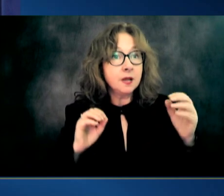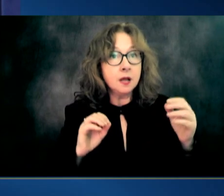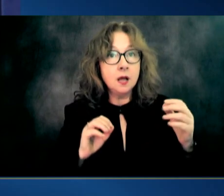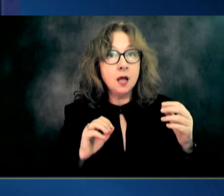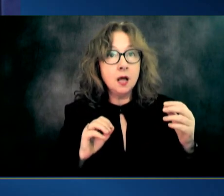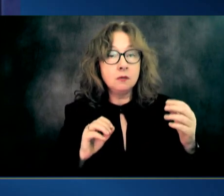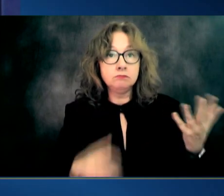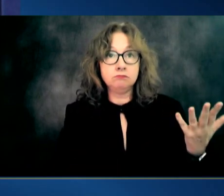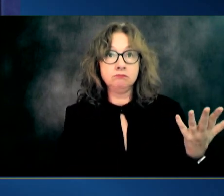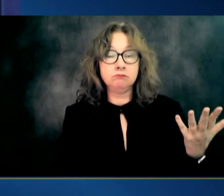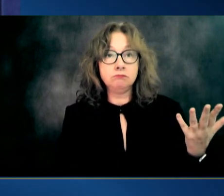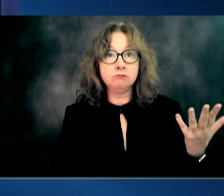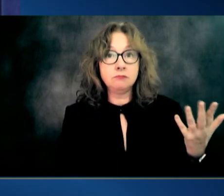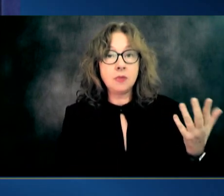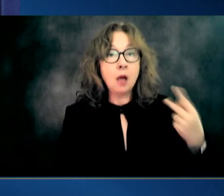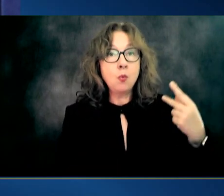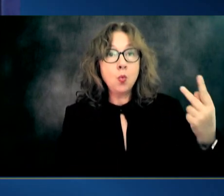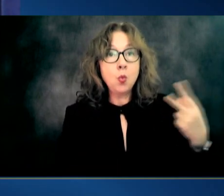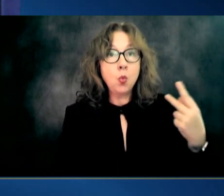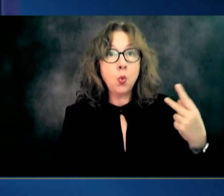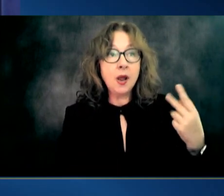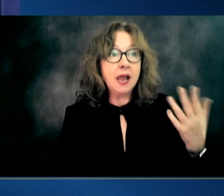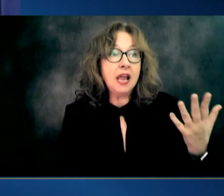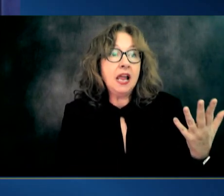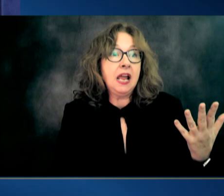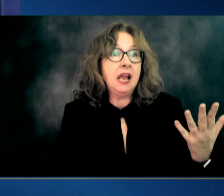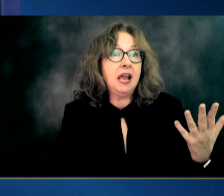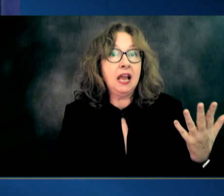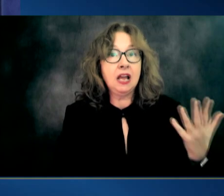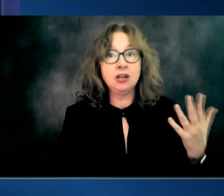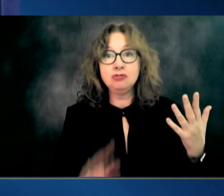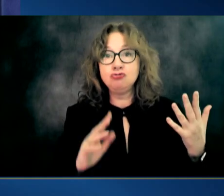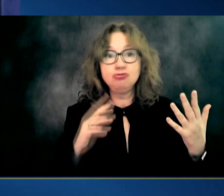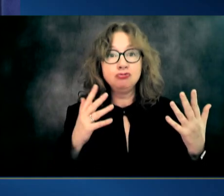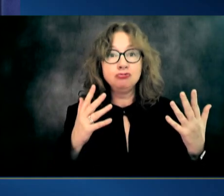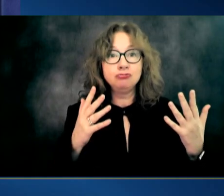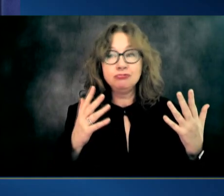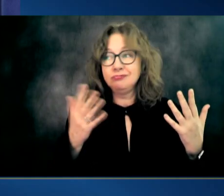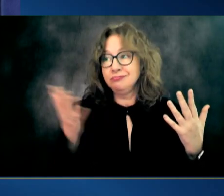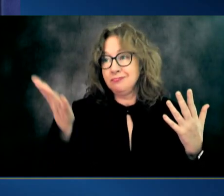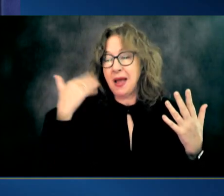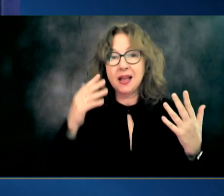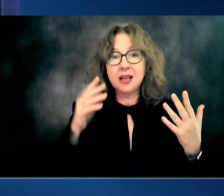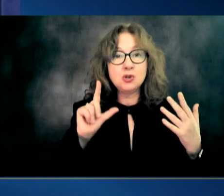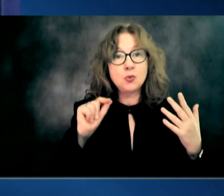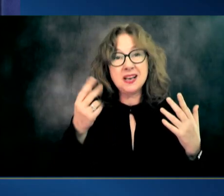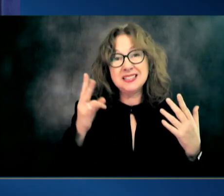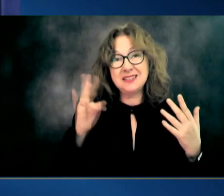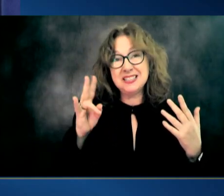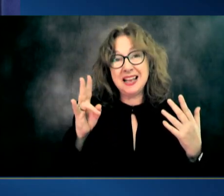and we made a decision in 2017, we may have made a very different